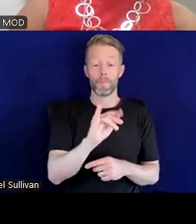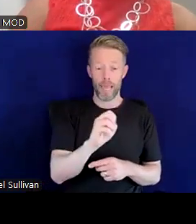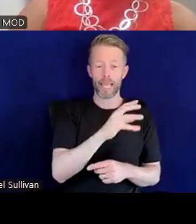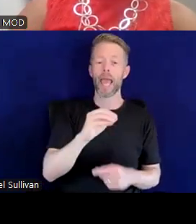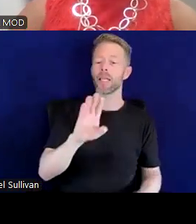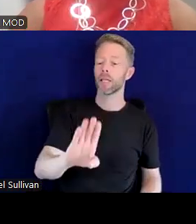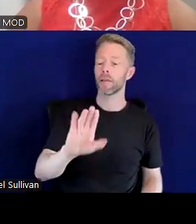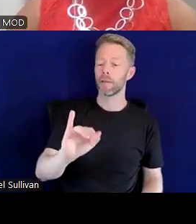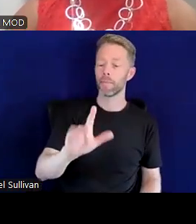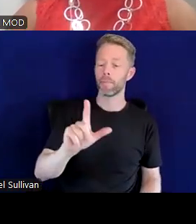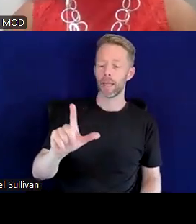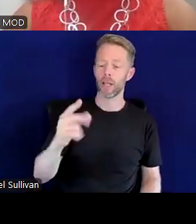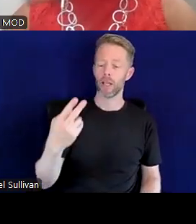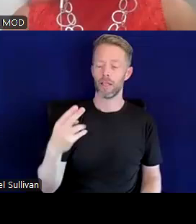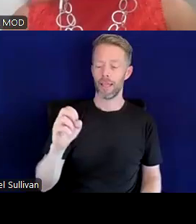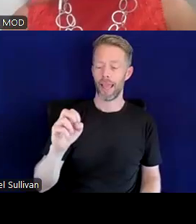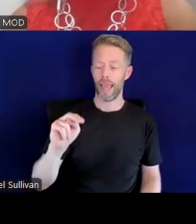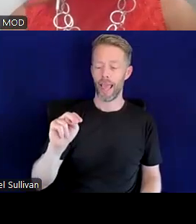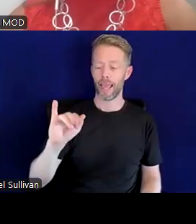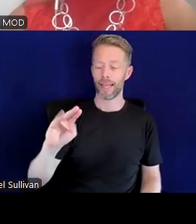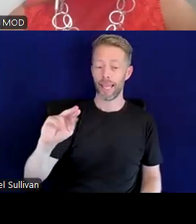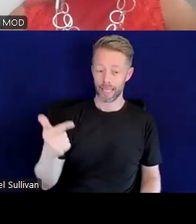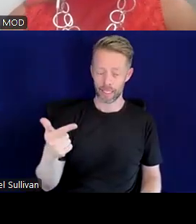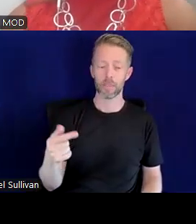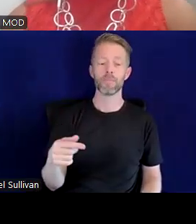and Bill Henning. I think it's